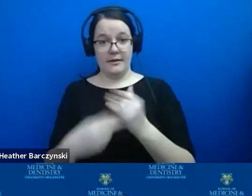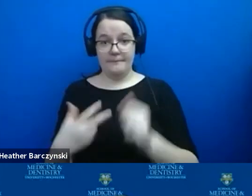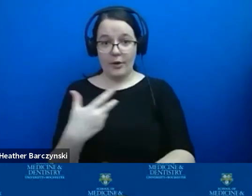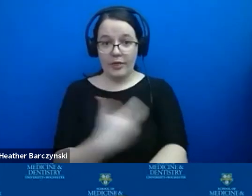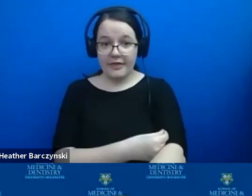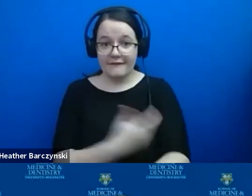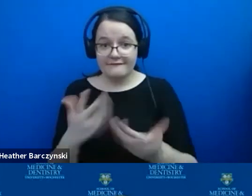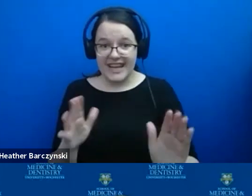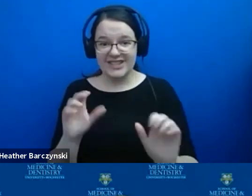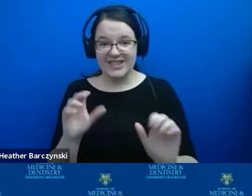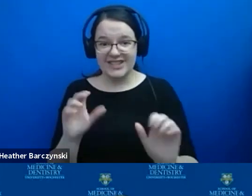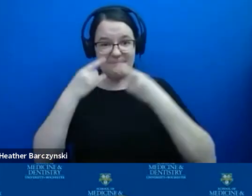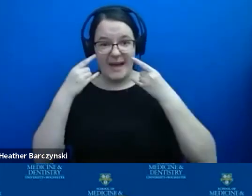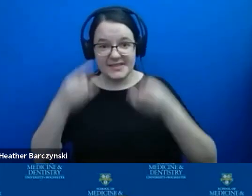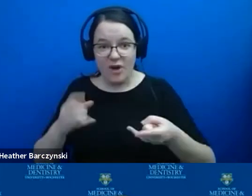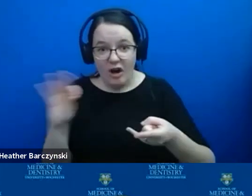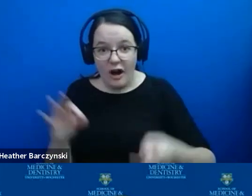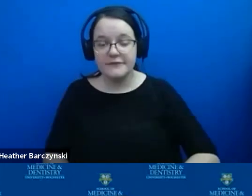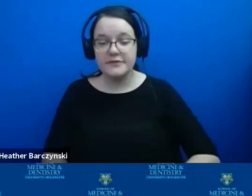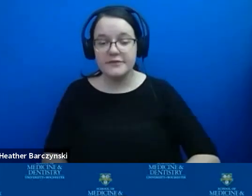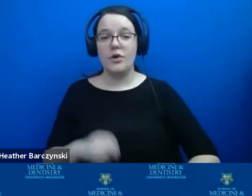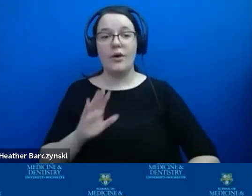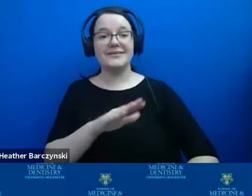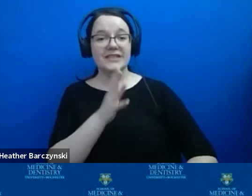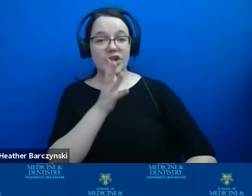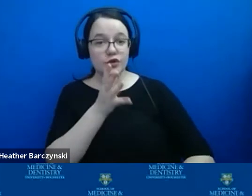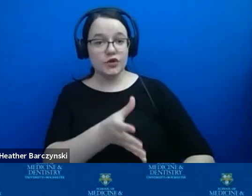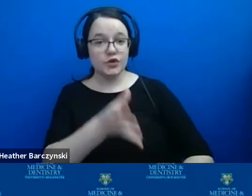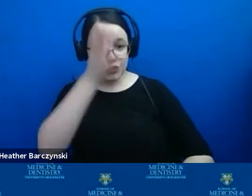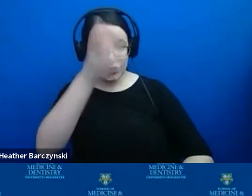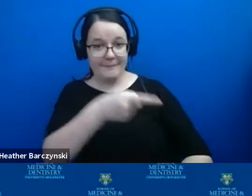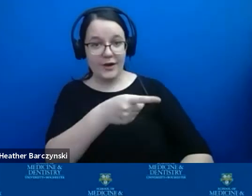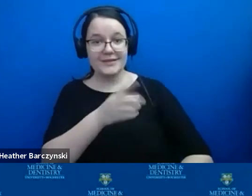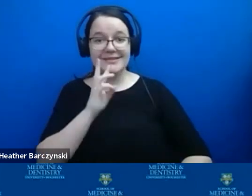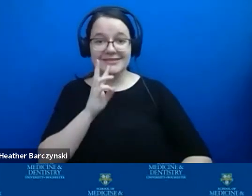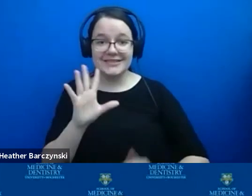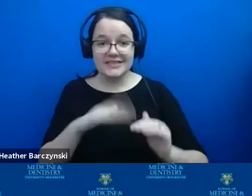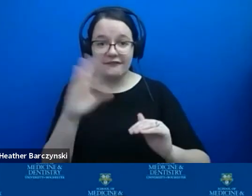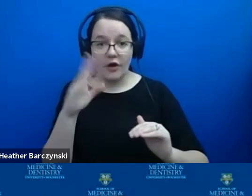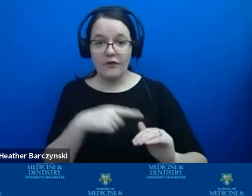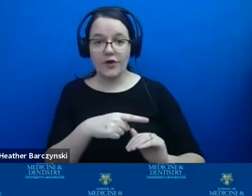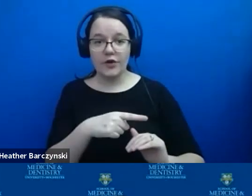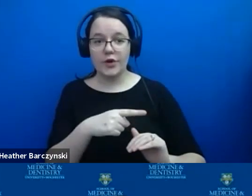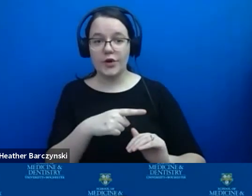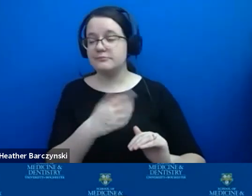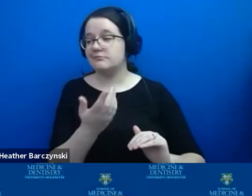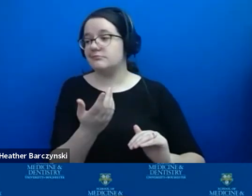without a mask on or if you have a grandparent who's you know over 65 and maybe wanting to visit